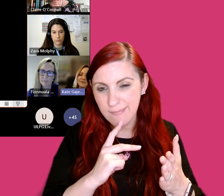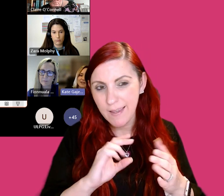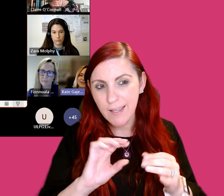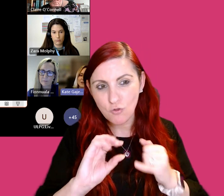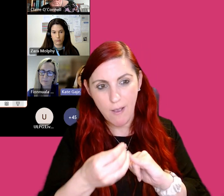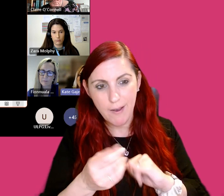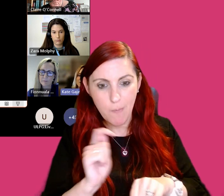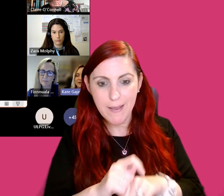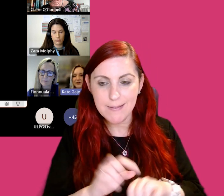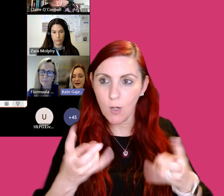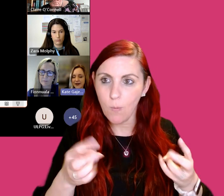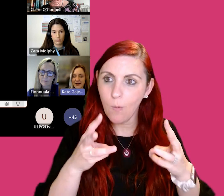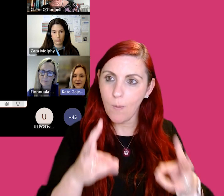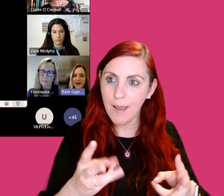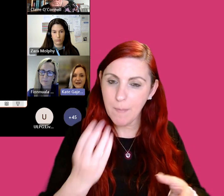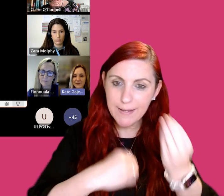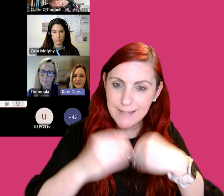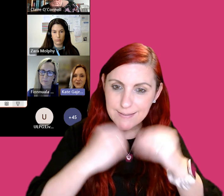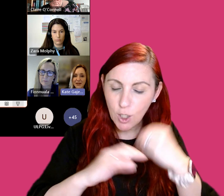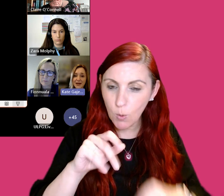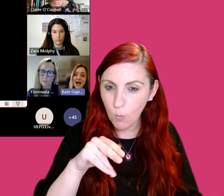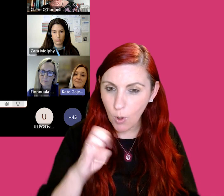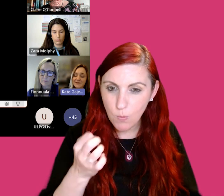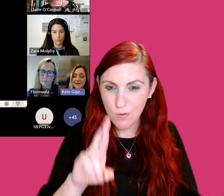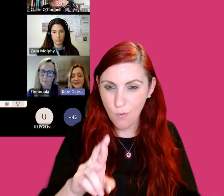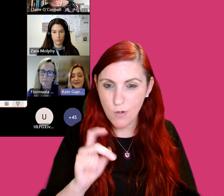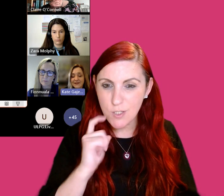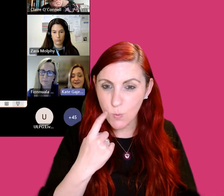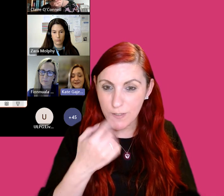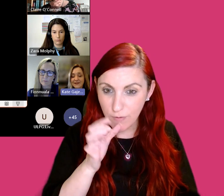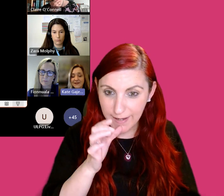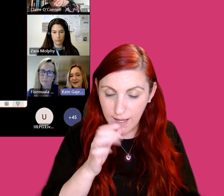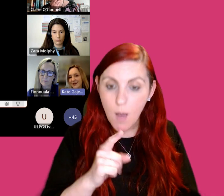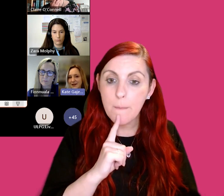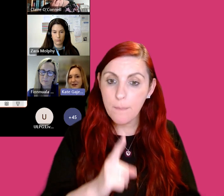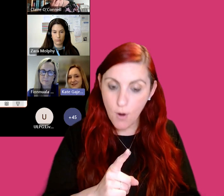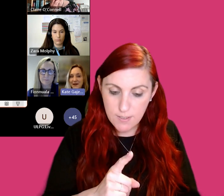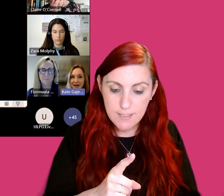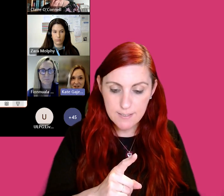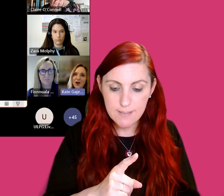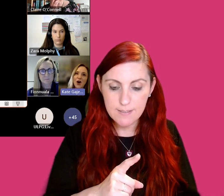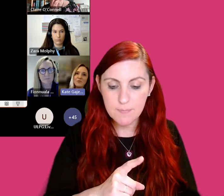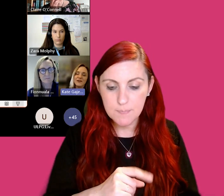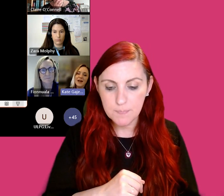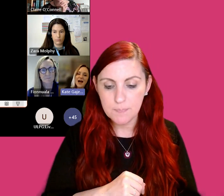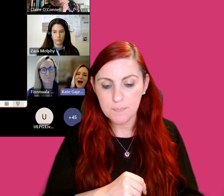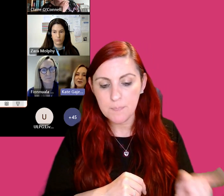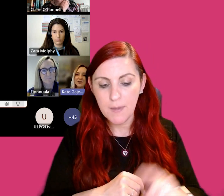um eating glucose or uh or any sweet drink but this is just a clear explanation hopefully how